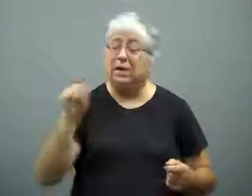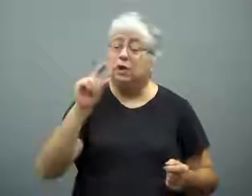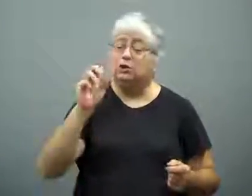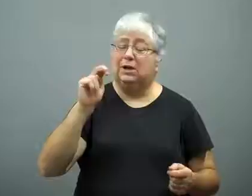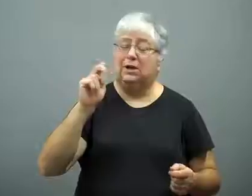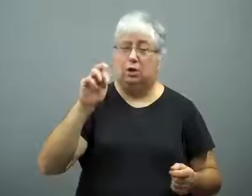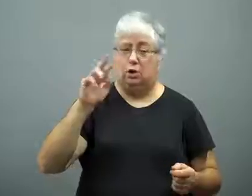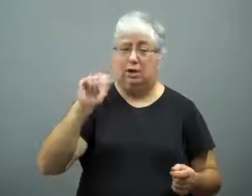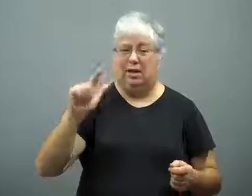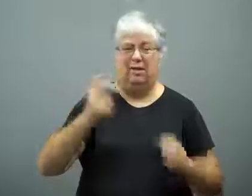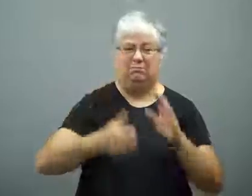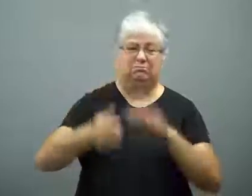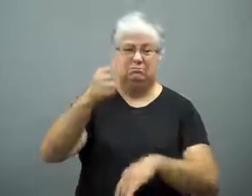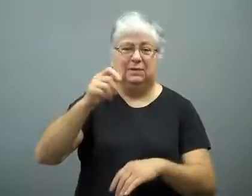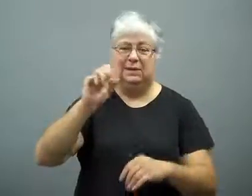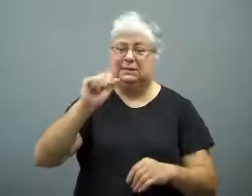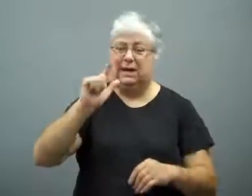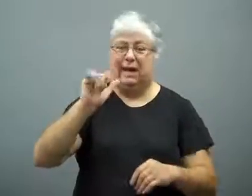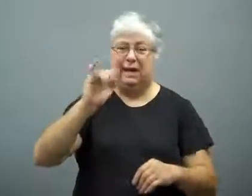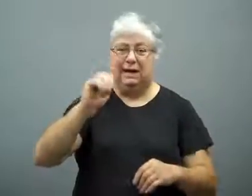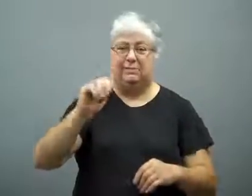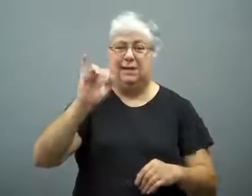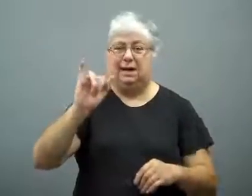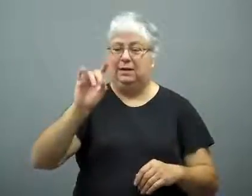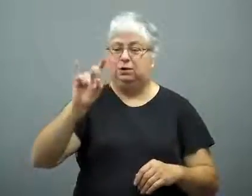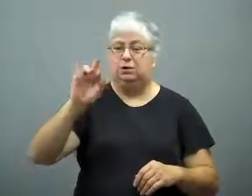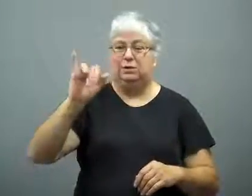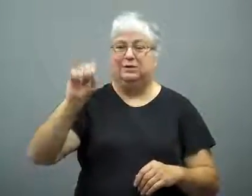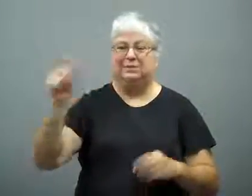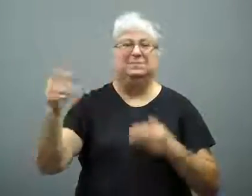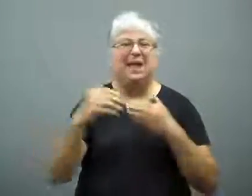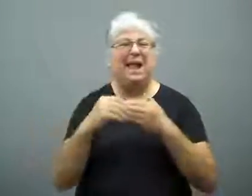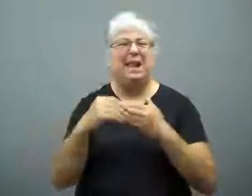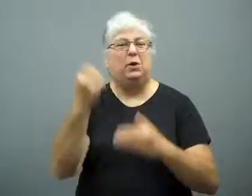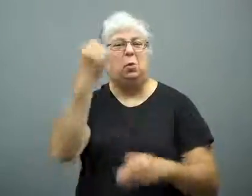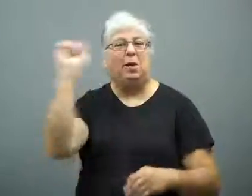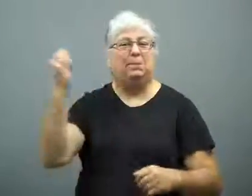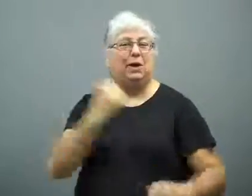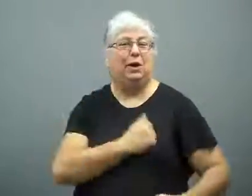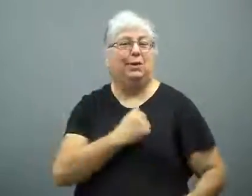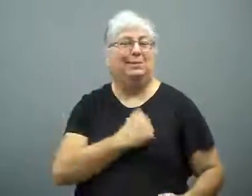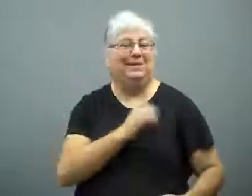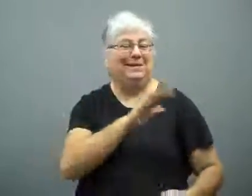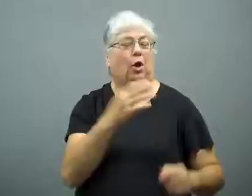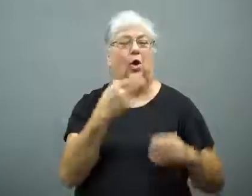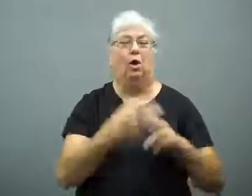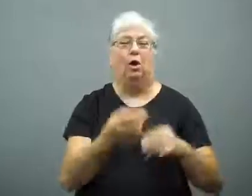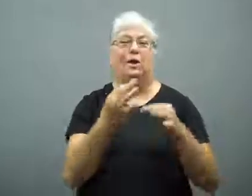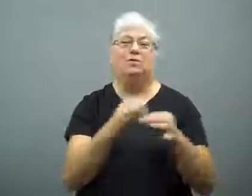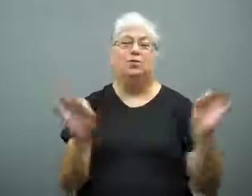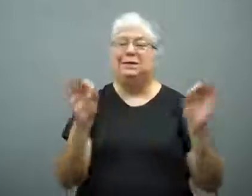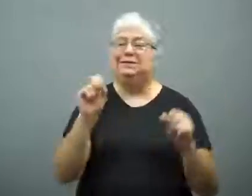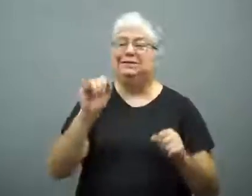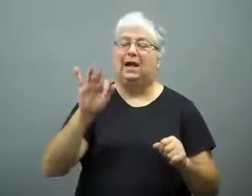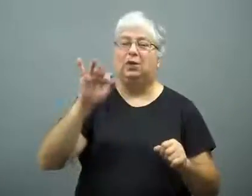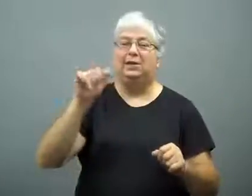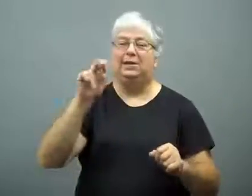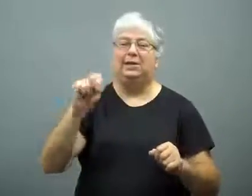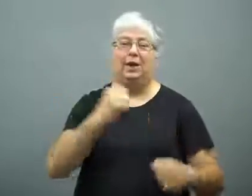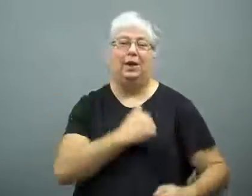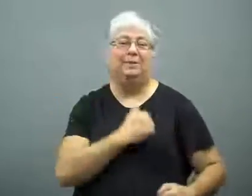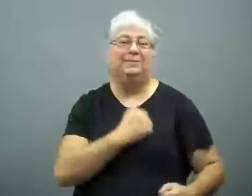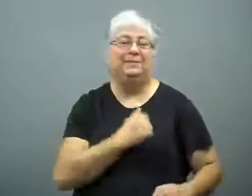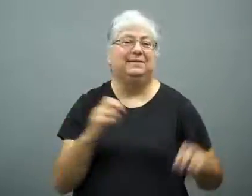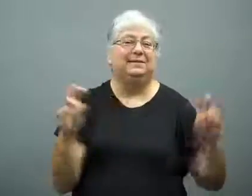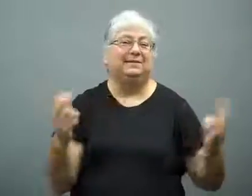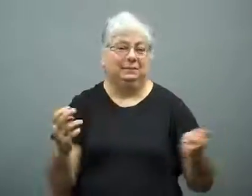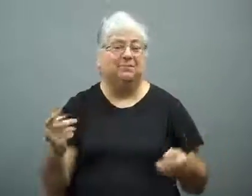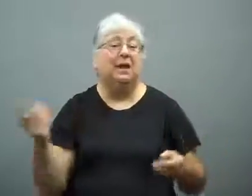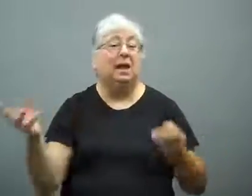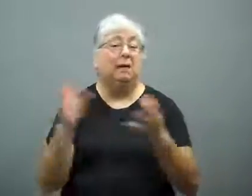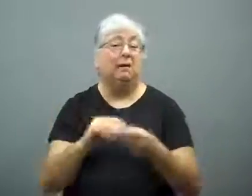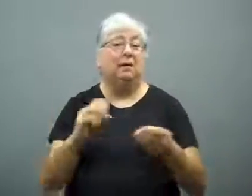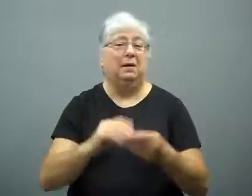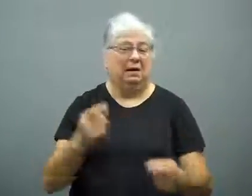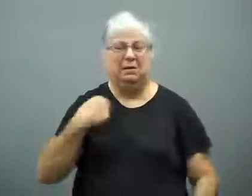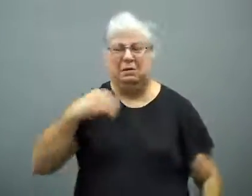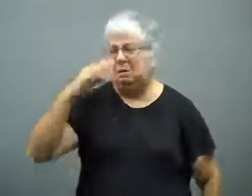General Salim Idriss leads the rebel Free Syrian Army.